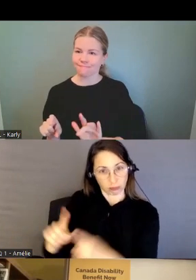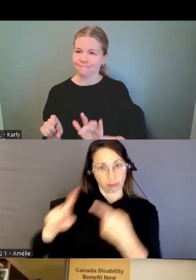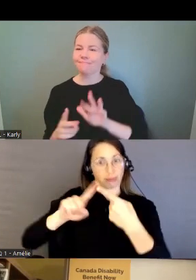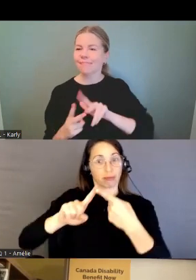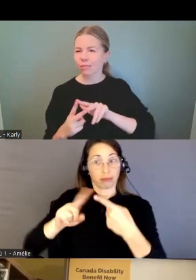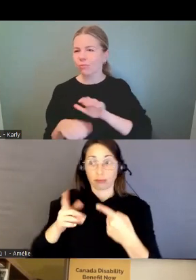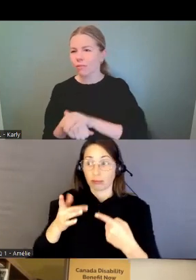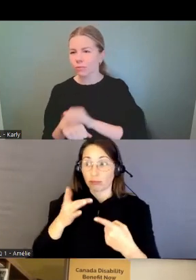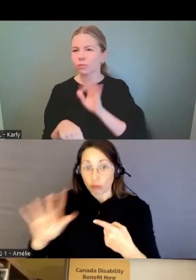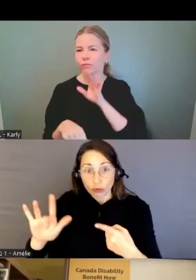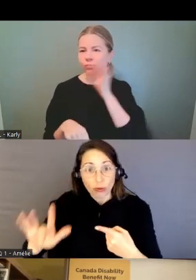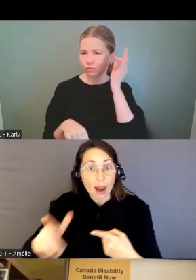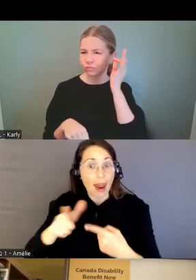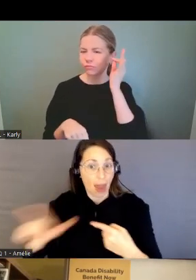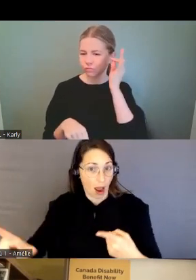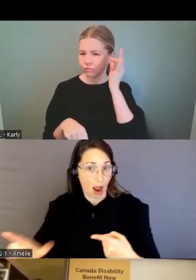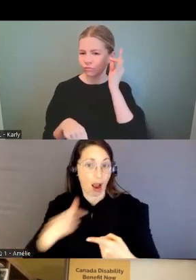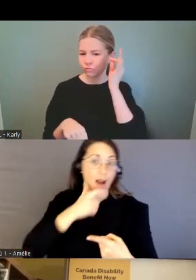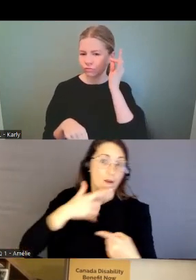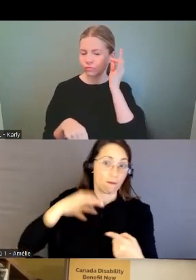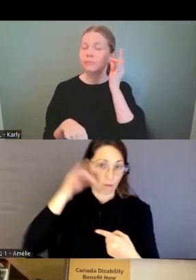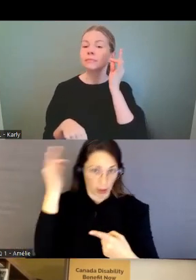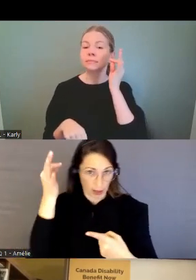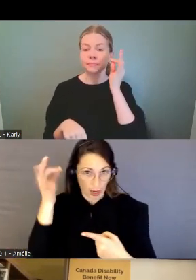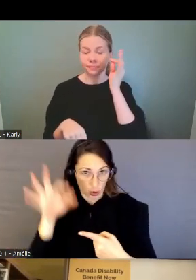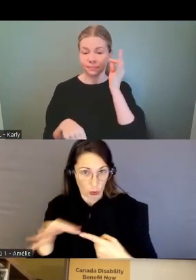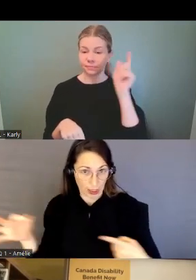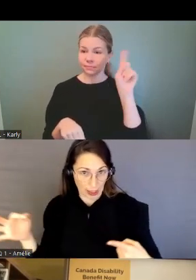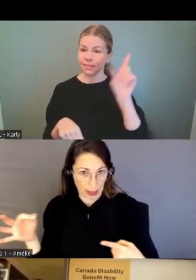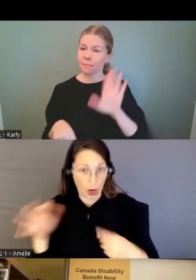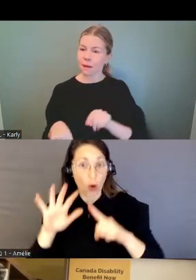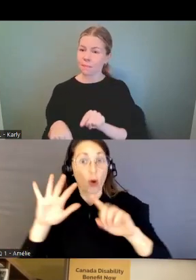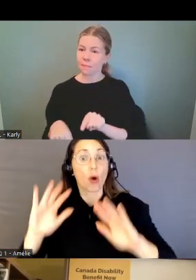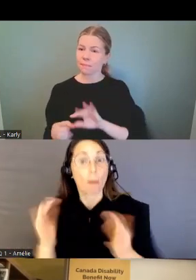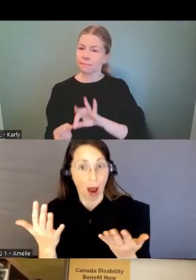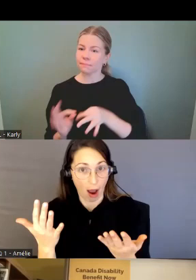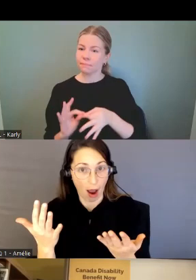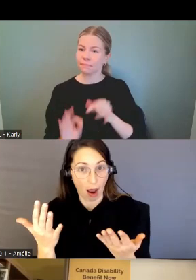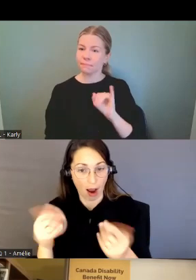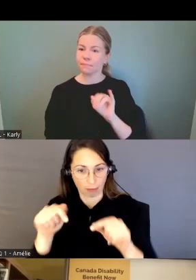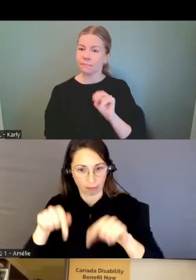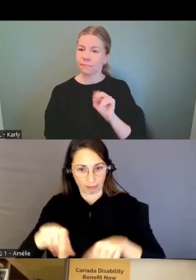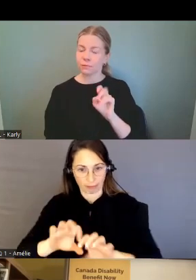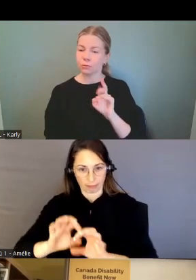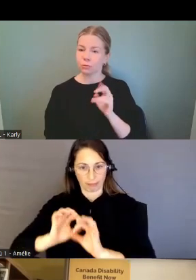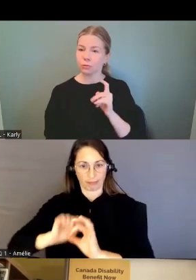YOU DO THIS BY SELECTING THE INTERPRETATION OPTION ON YOUR ZOOM MENU.